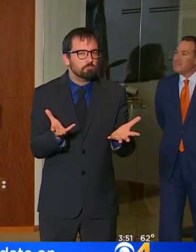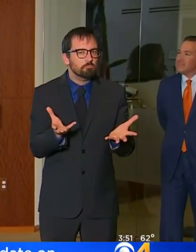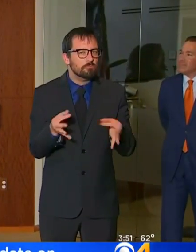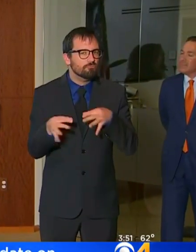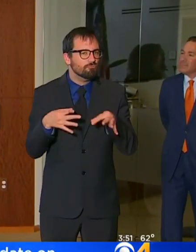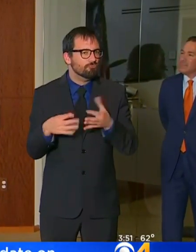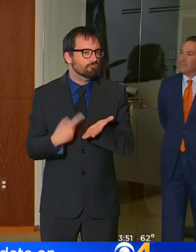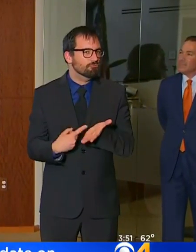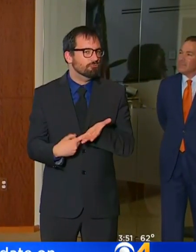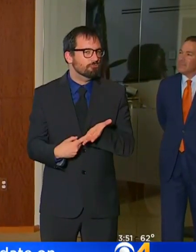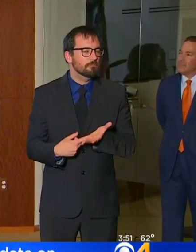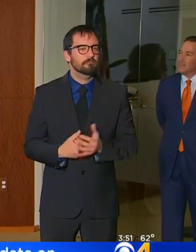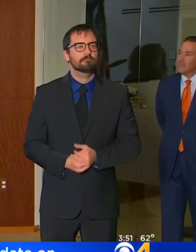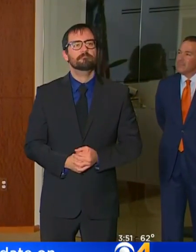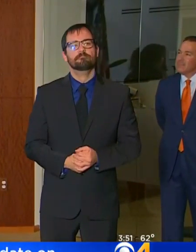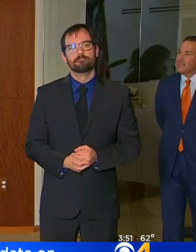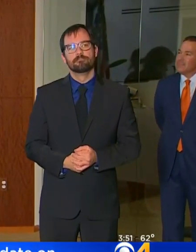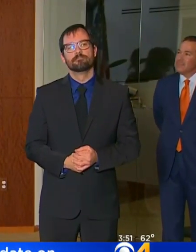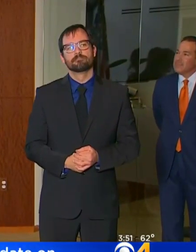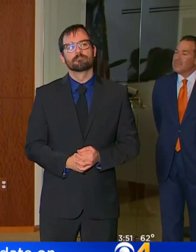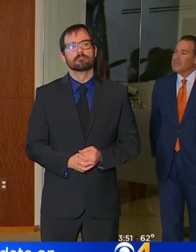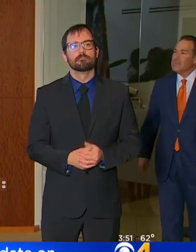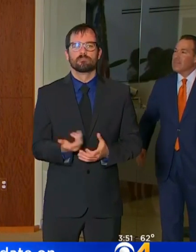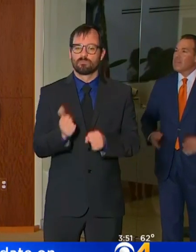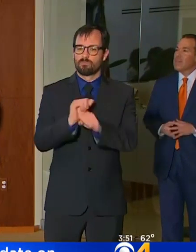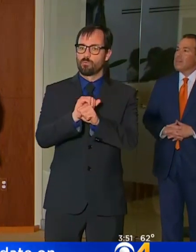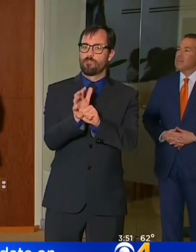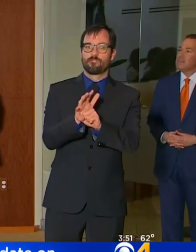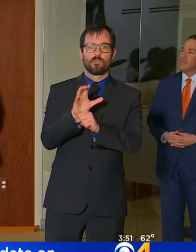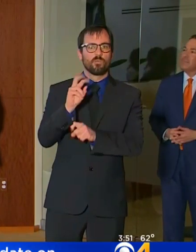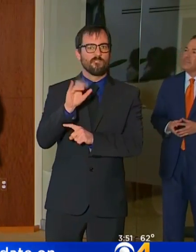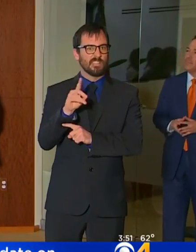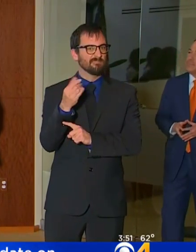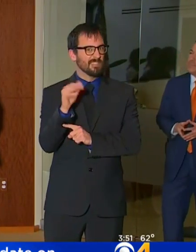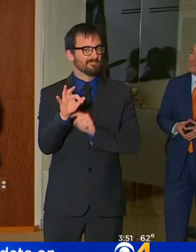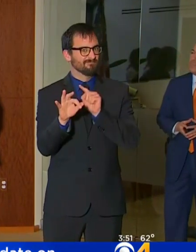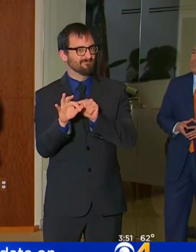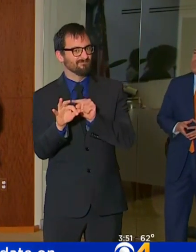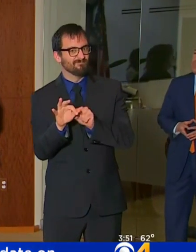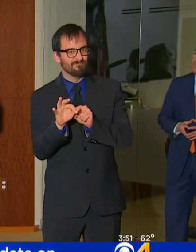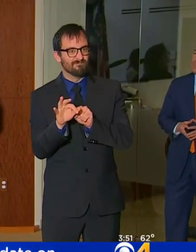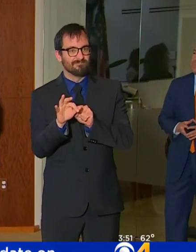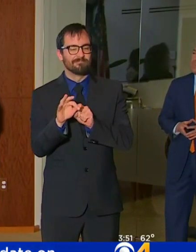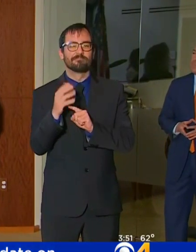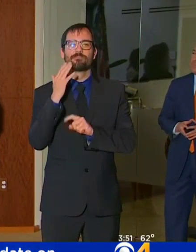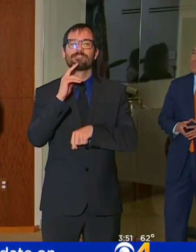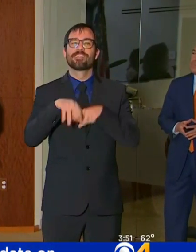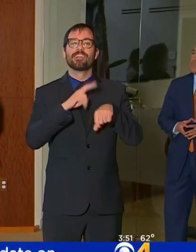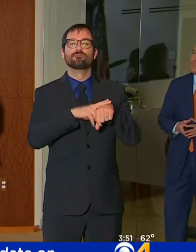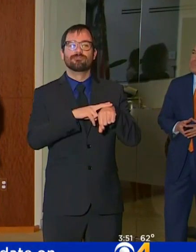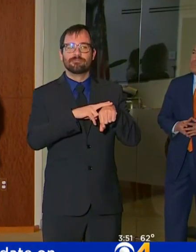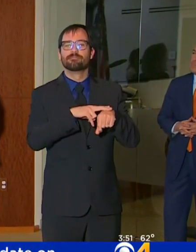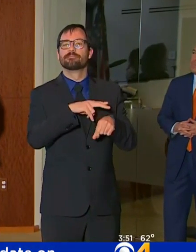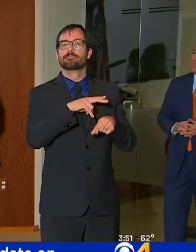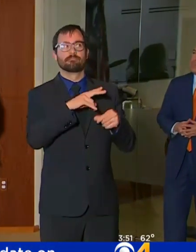GOOD AFTERNOON EVERYONE. WE ARE ABOUT TO HEAR FROM GOVERNOR CHARLIE BAKER ABOUT AN EFFORT IN MASSACHUSETTS TO HELP FIGHT CORONAVIRUS. HE IS